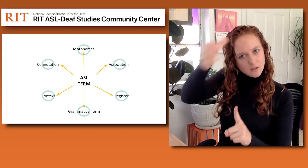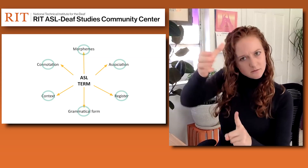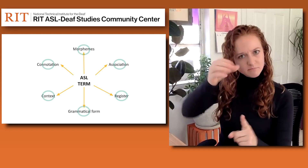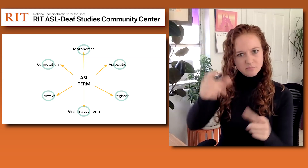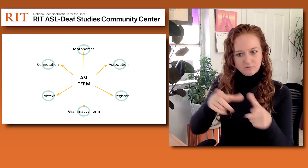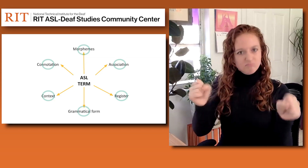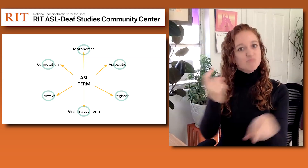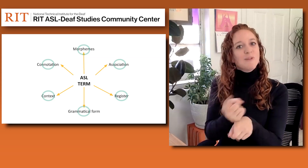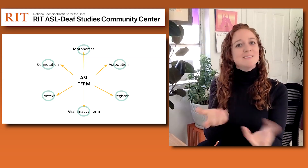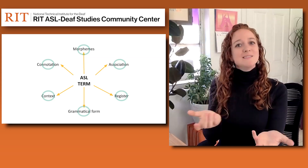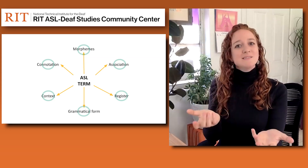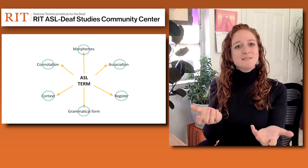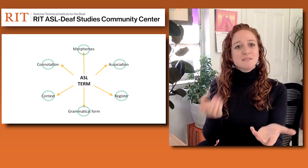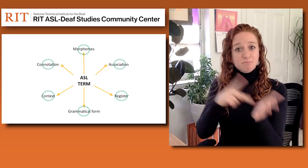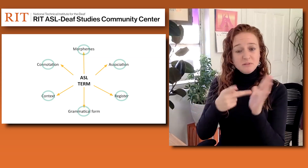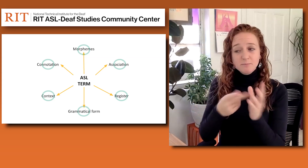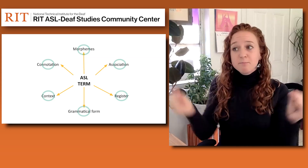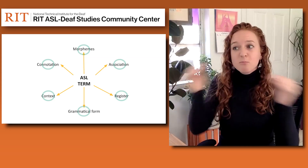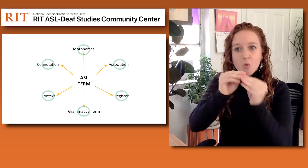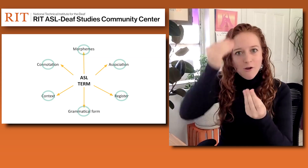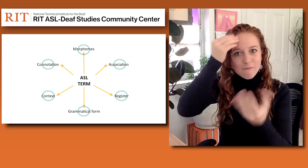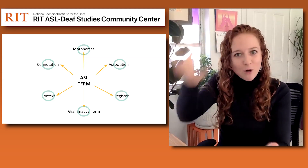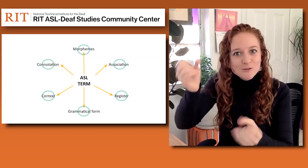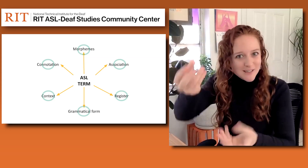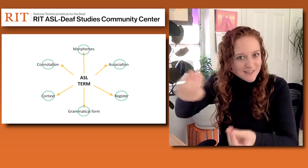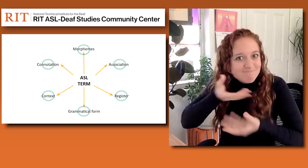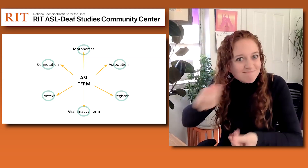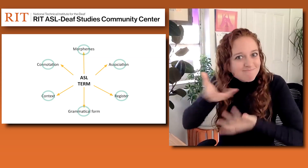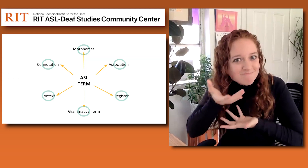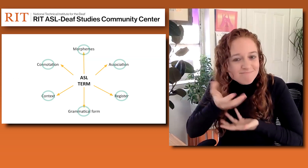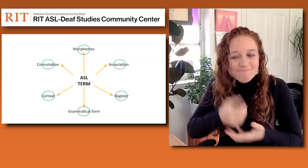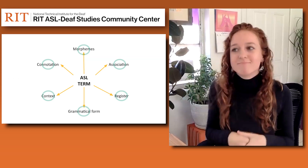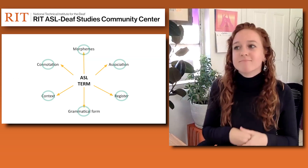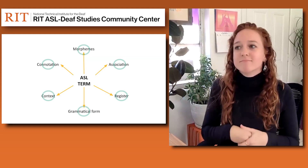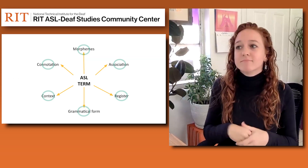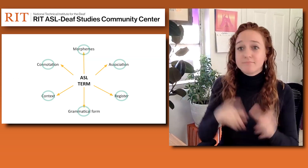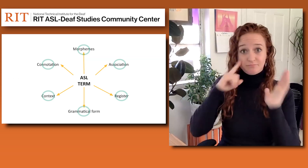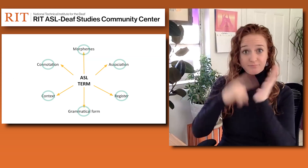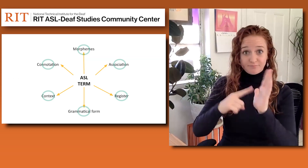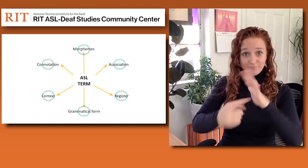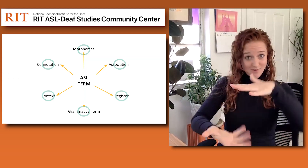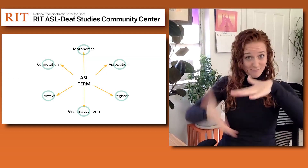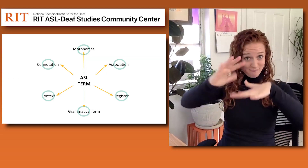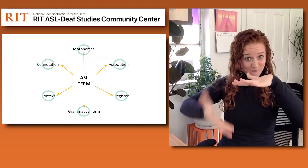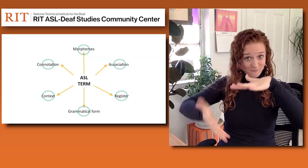that's conceptually accurate, there's all that information that a word would give you.